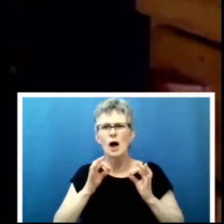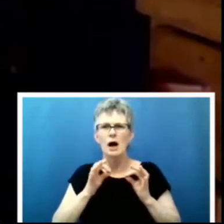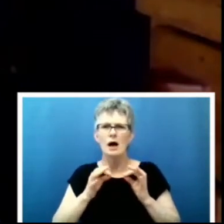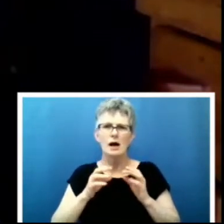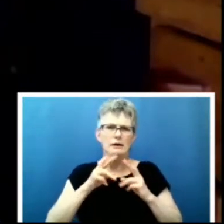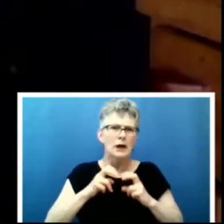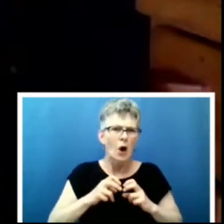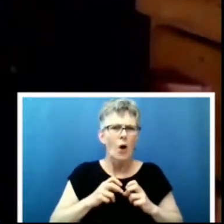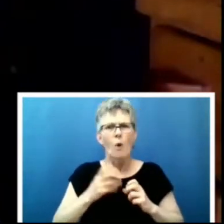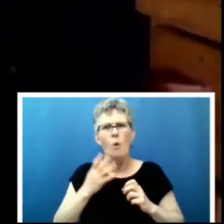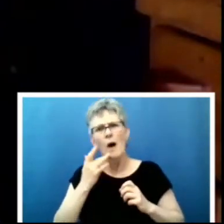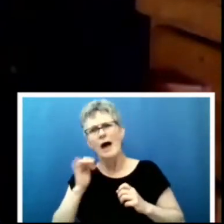Now you're back in your head.